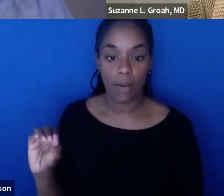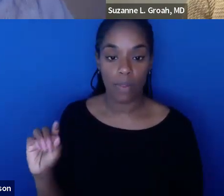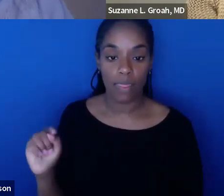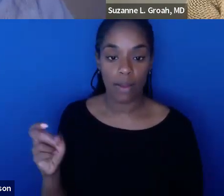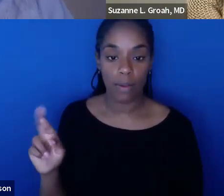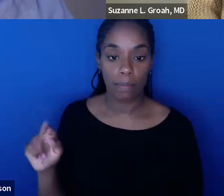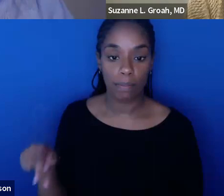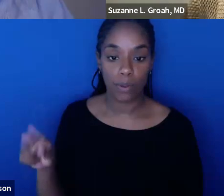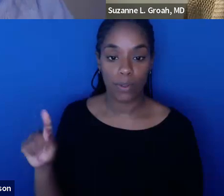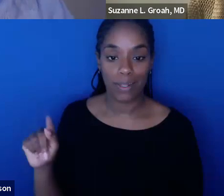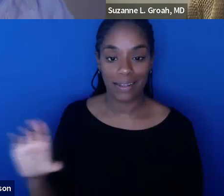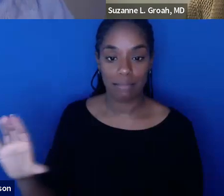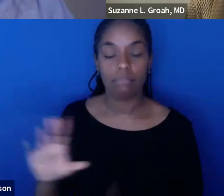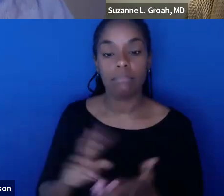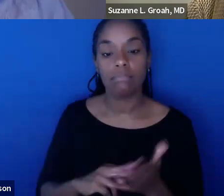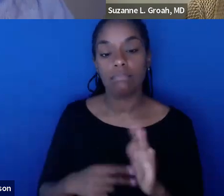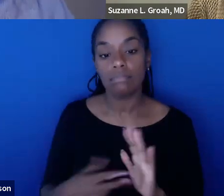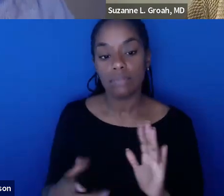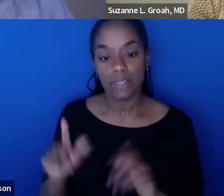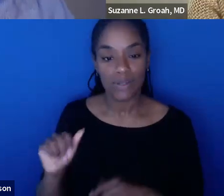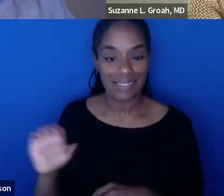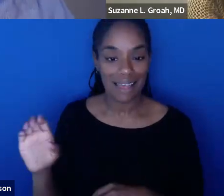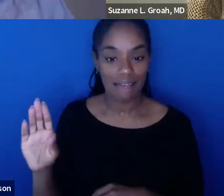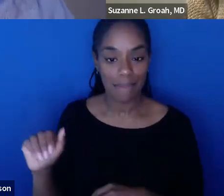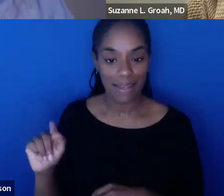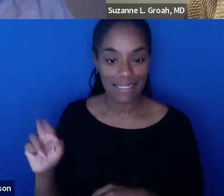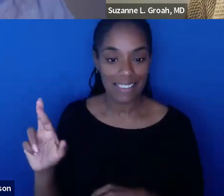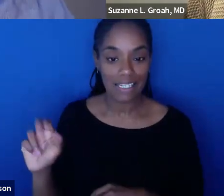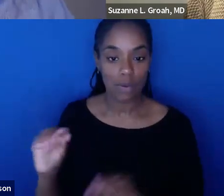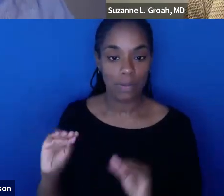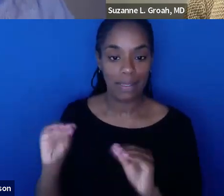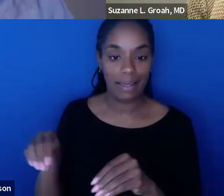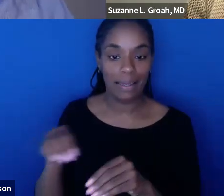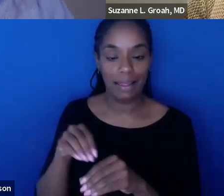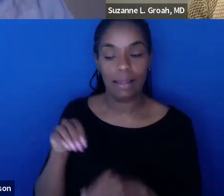So we're putting those live bacteria in the bladder with the hopes that what